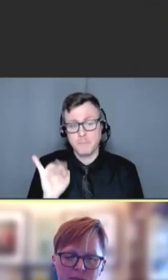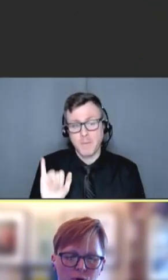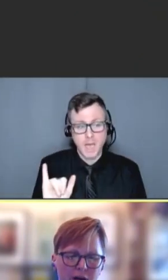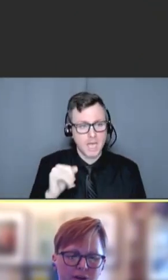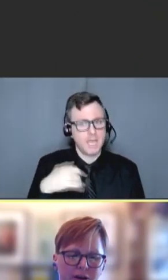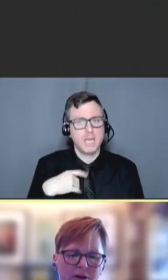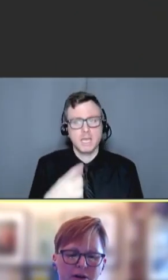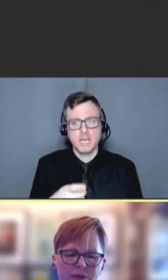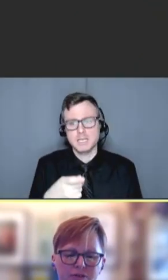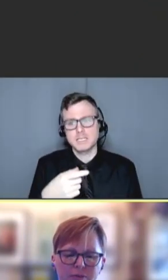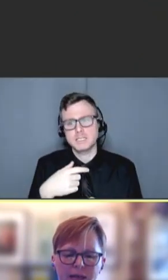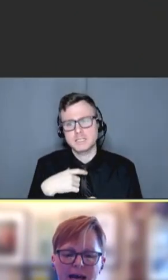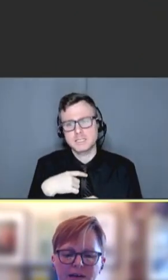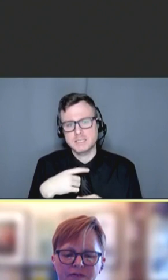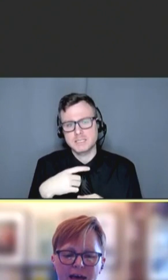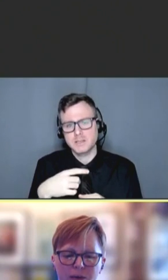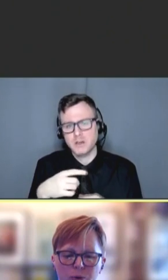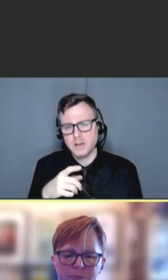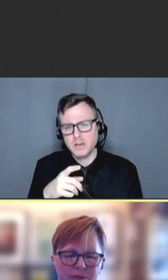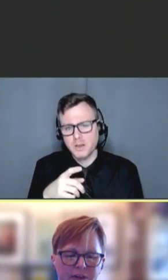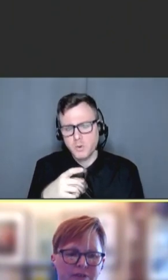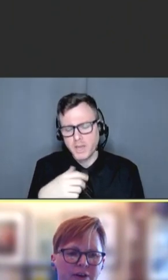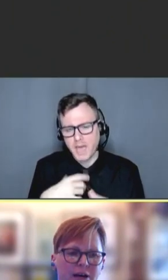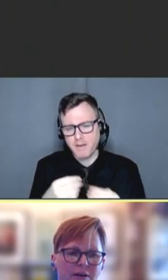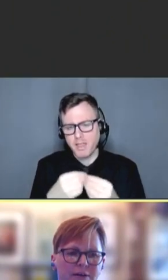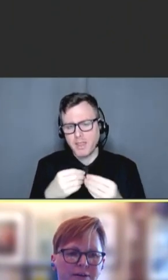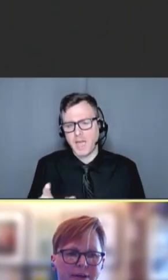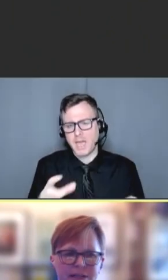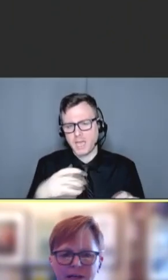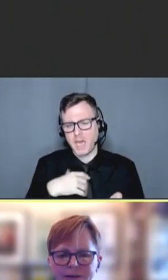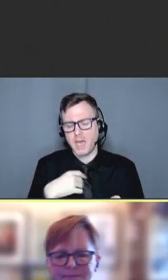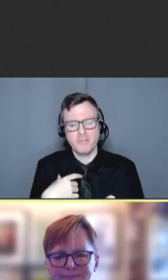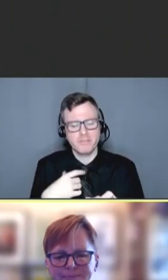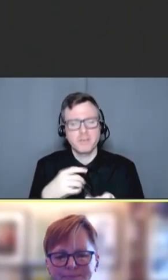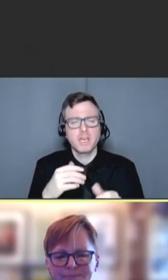disparities and poor healthcare outcomes from a lack of adequate preventative care. Next slide.